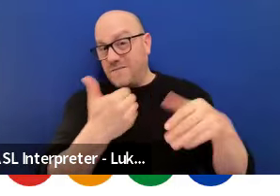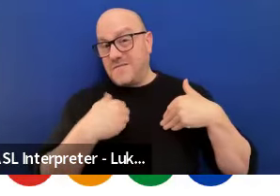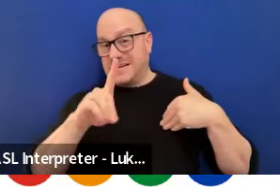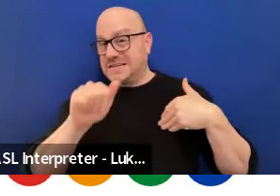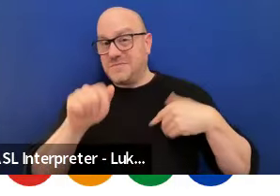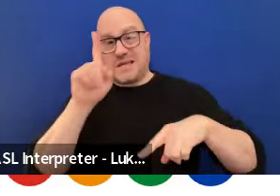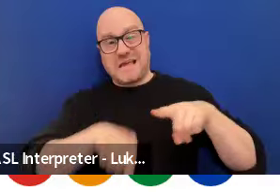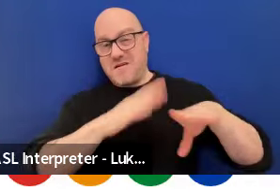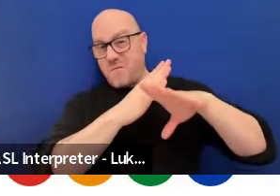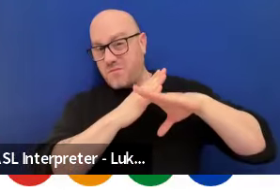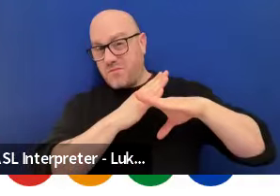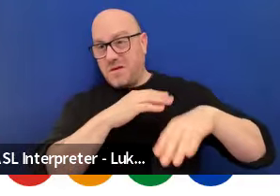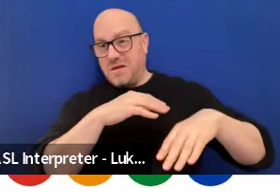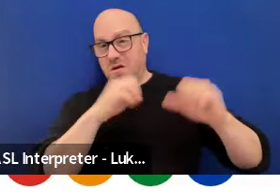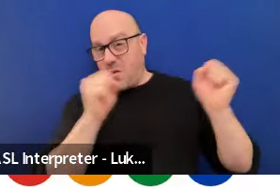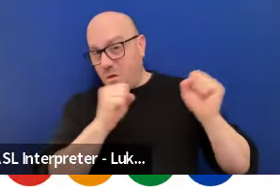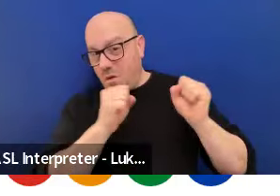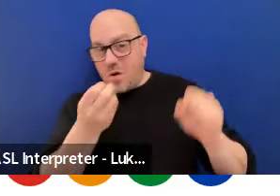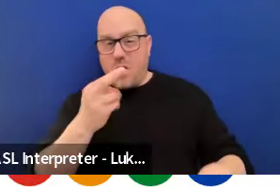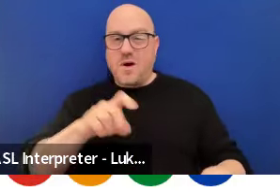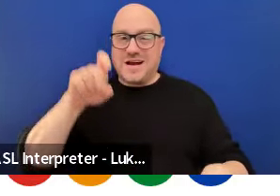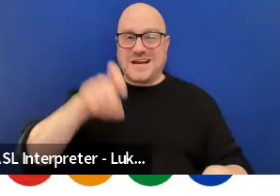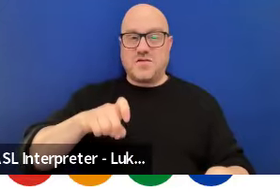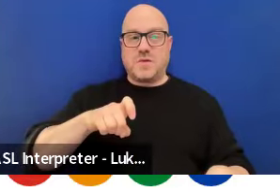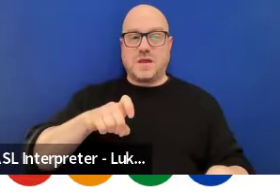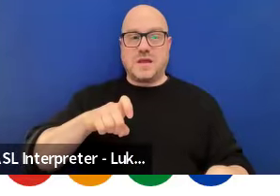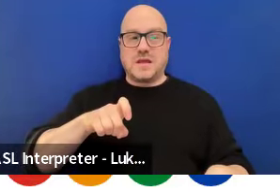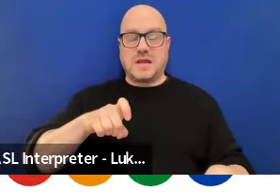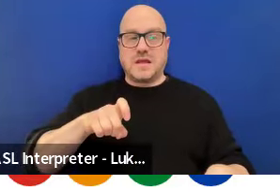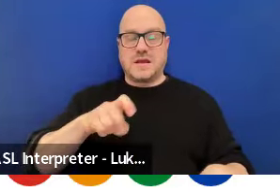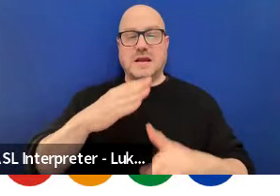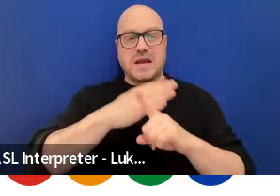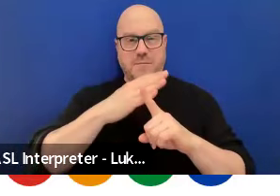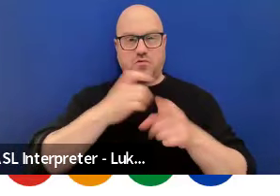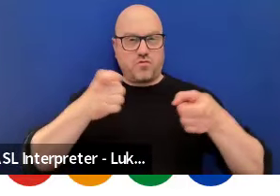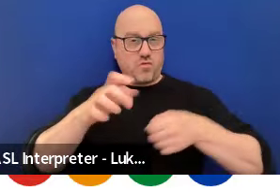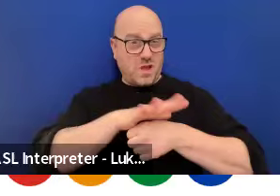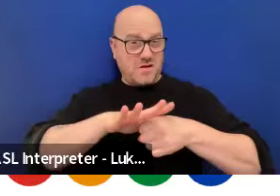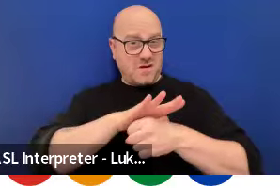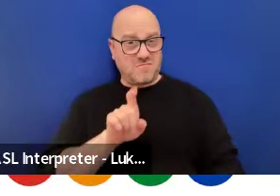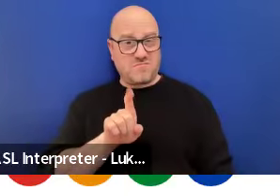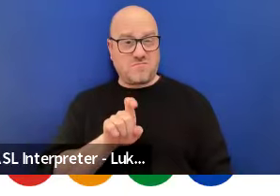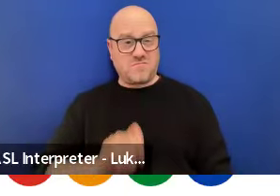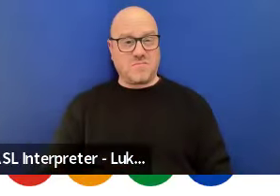CAN STAY OUT OF THE COLD? MAY HAVE A DISABILITY THAT CAN'T BE IN THE COLD AND THEY HAVE TO BE